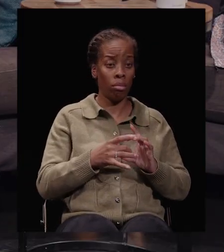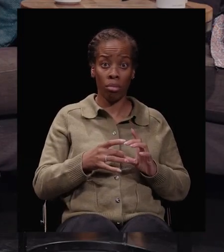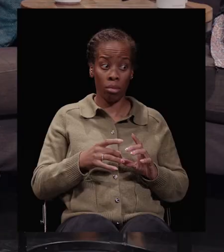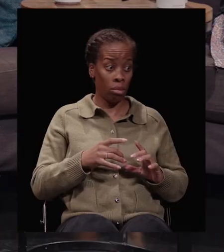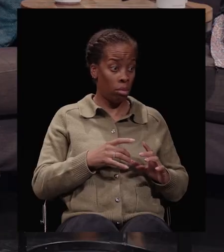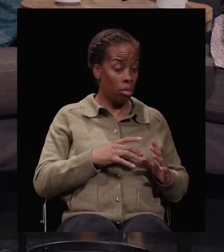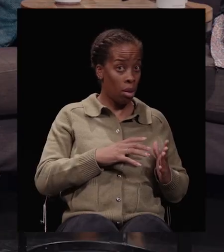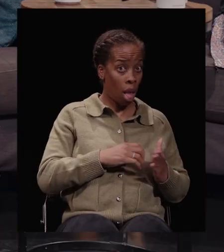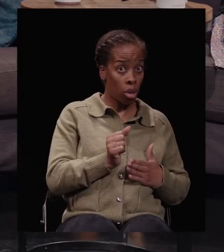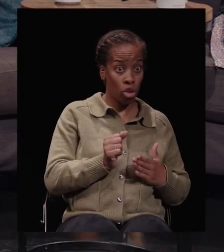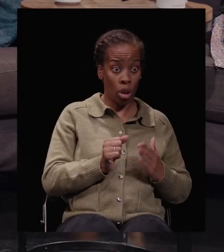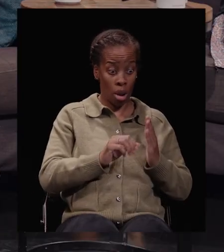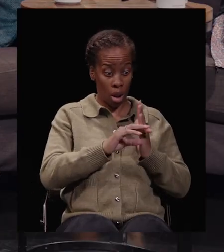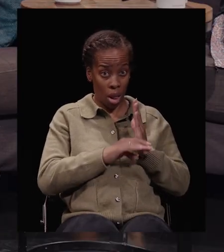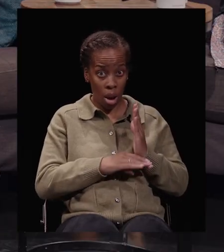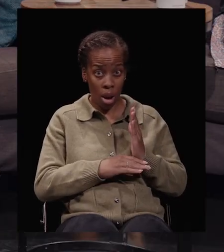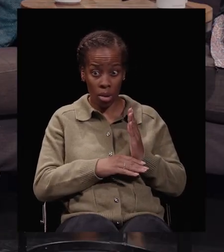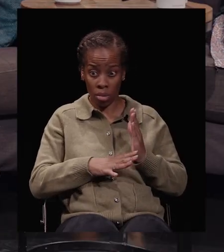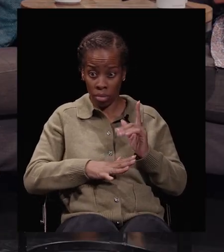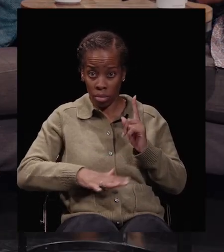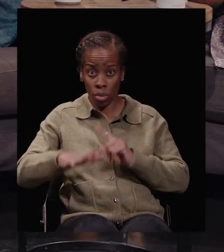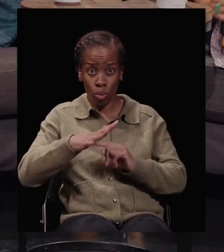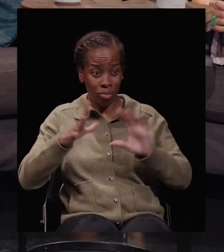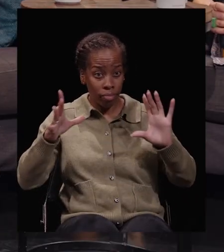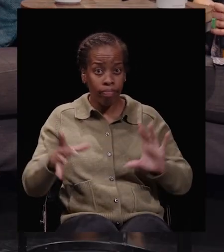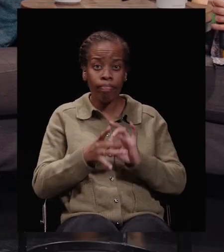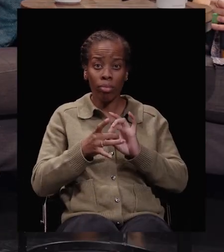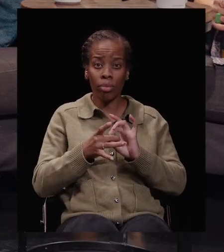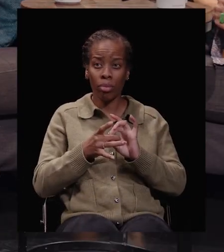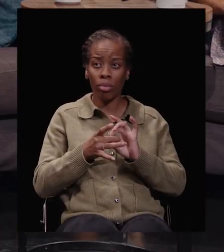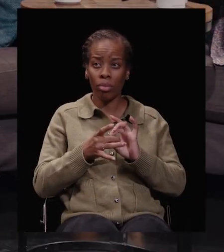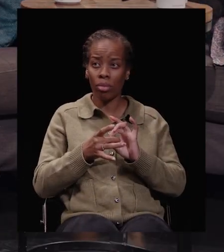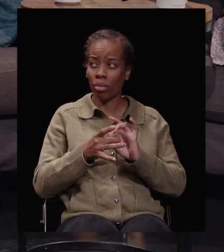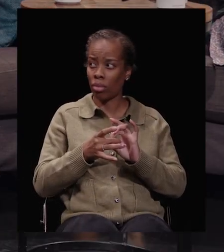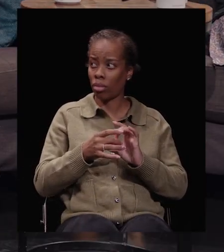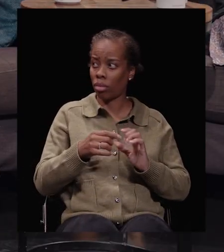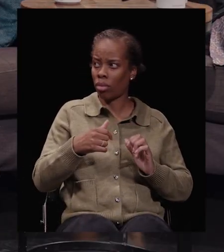We're kind of talking about a narrow definition of culture. Kind of, I struggle to know what to call it.